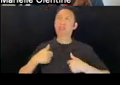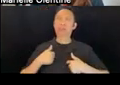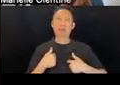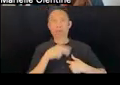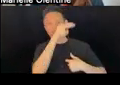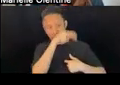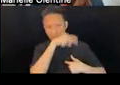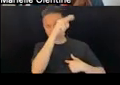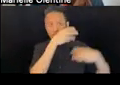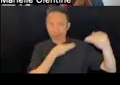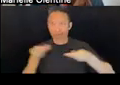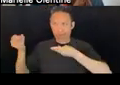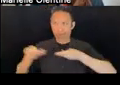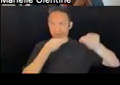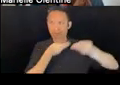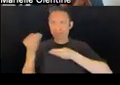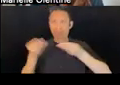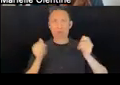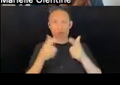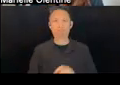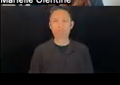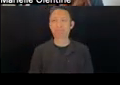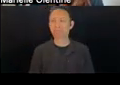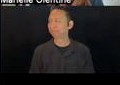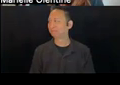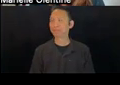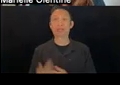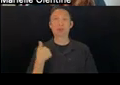be the same. They will also change over time. So it's not about teaching you, for your current